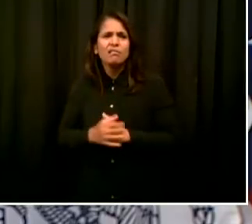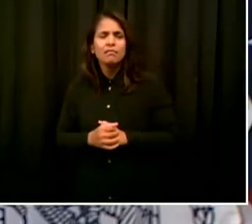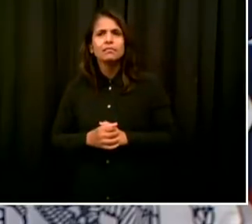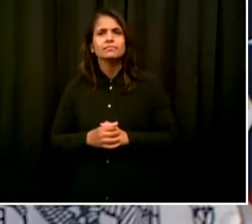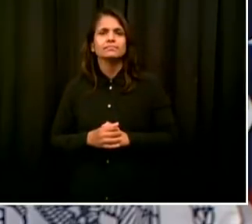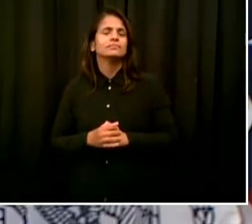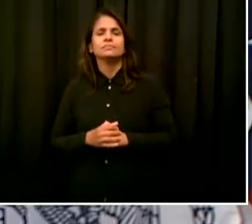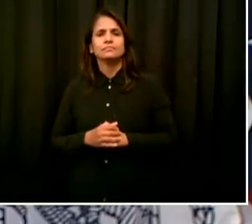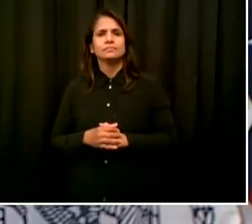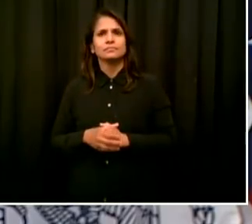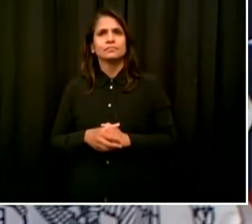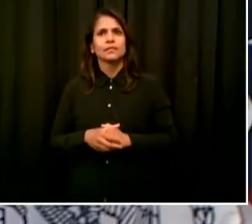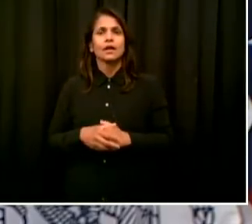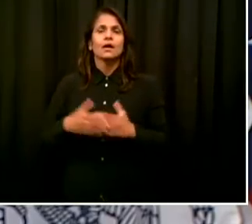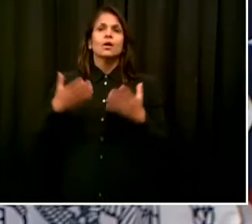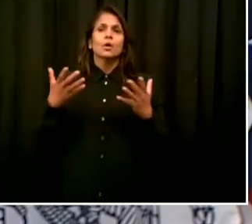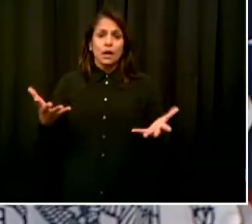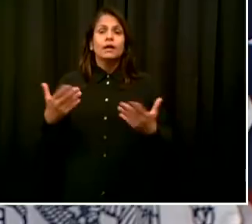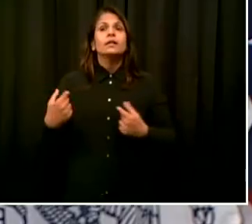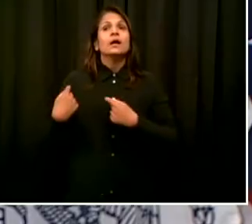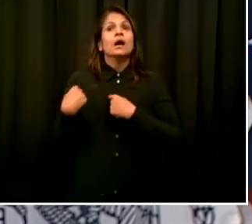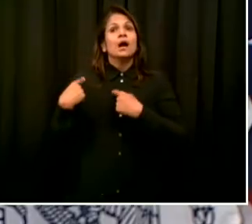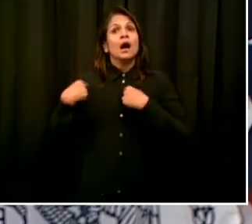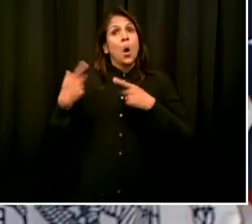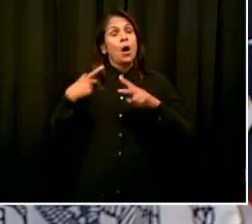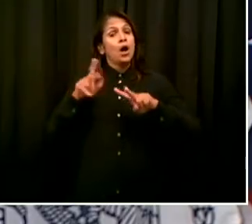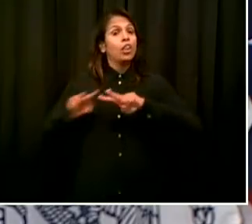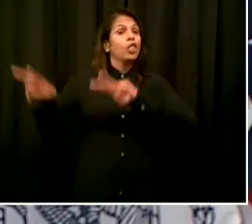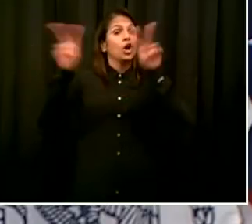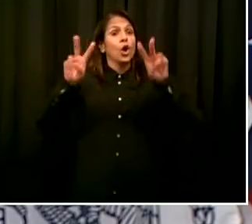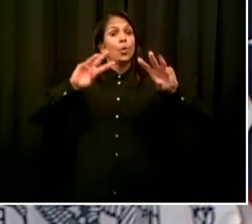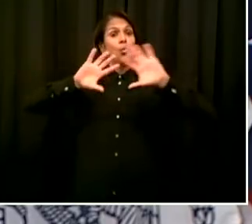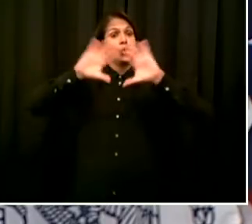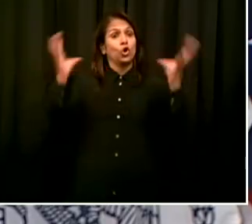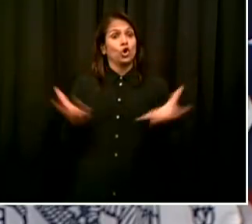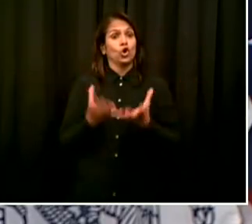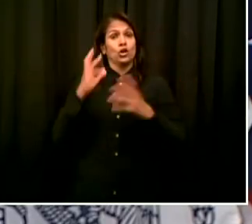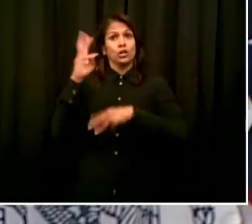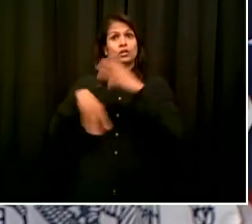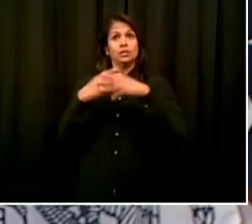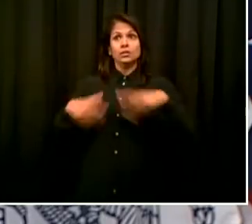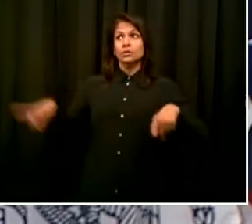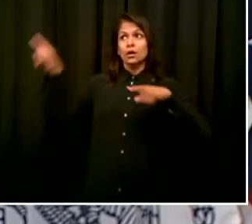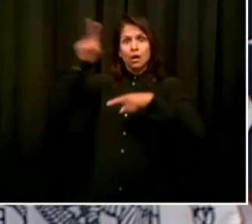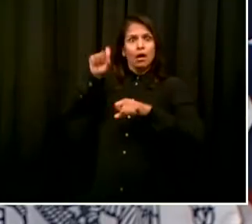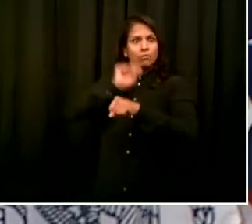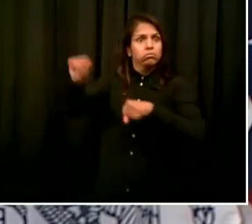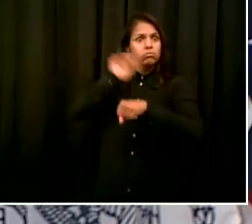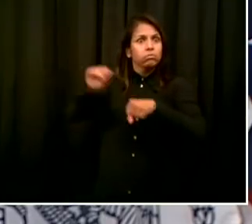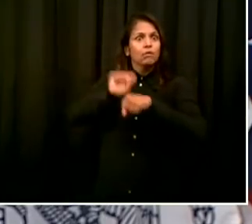ABOUT A EWEK AGO WE LAID OUT WHAT'S BEING DONE AROUND THE WORLD. AND THE APPROACH